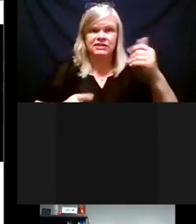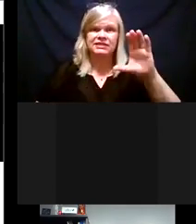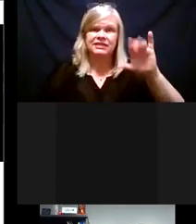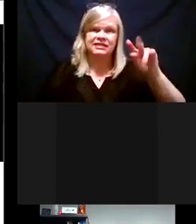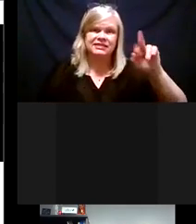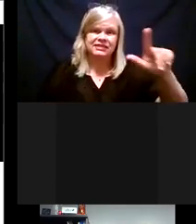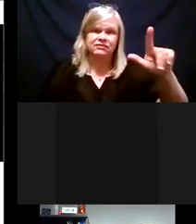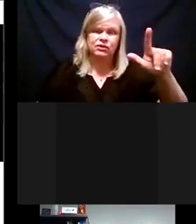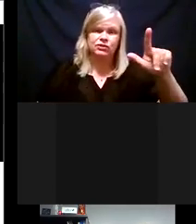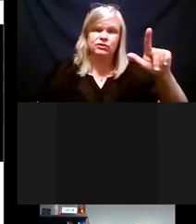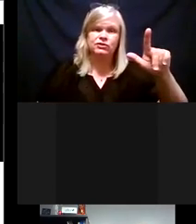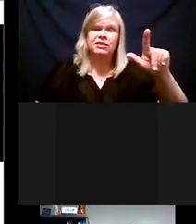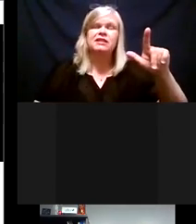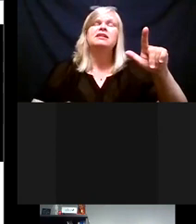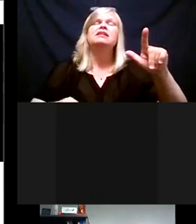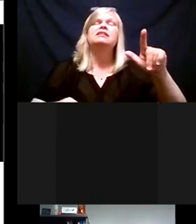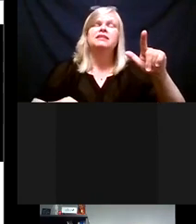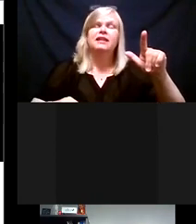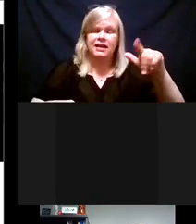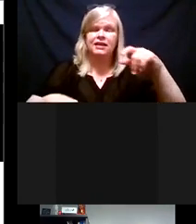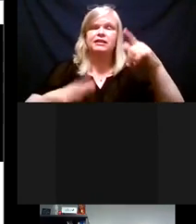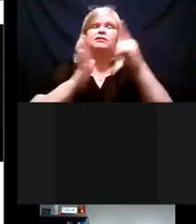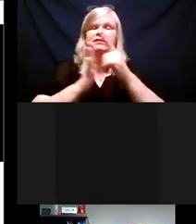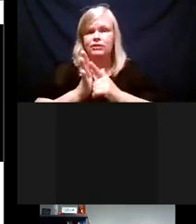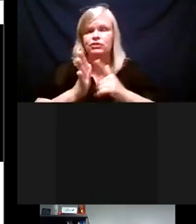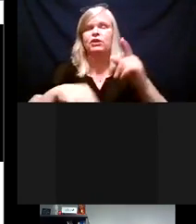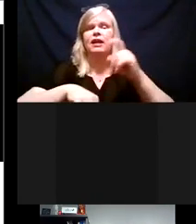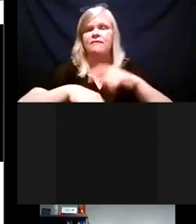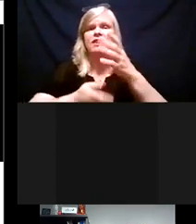IT HAS NOT HAPPENED YET. ANOTHER THING WE GET A LOT OF